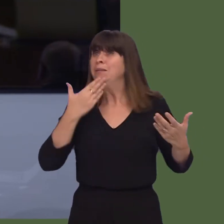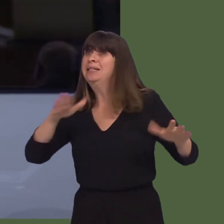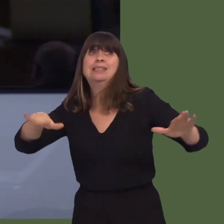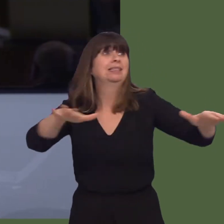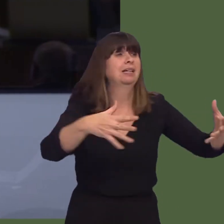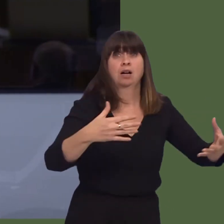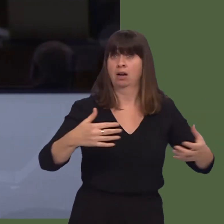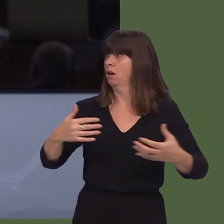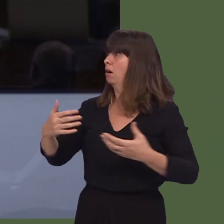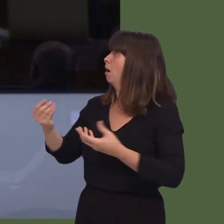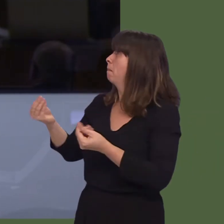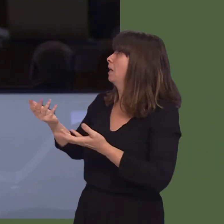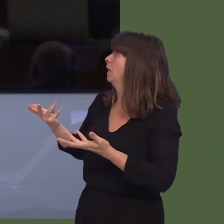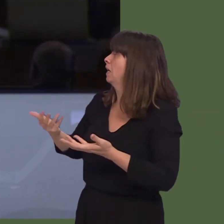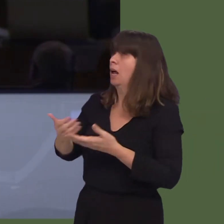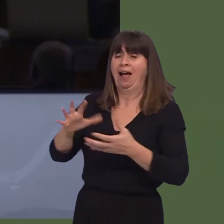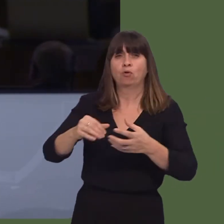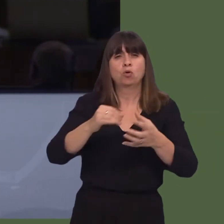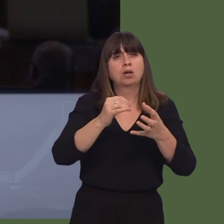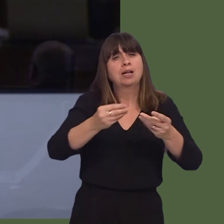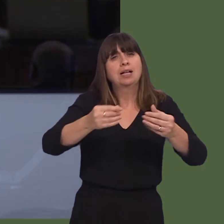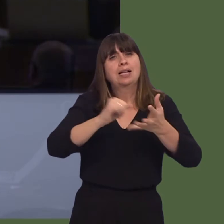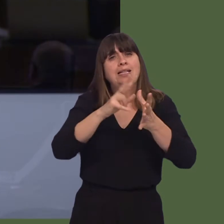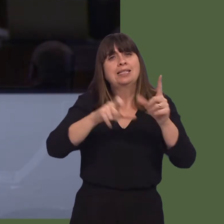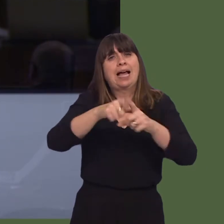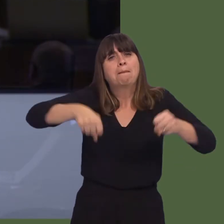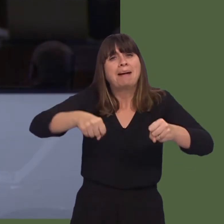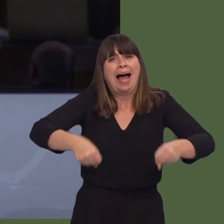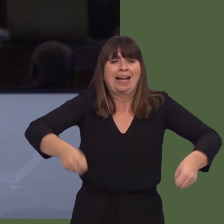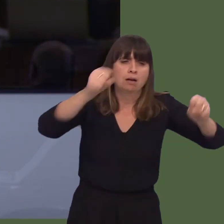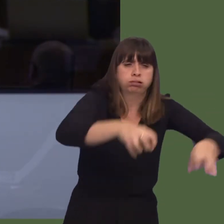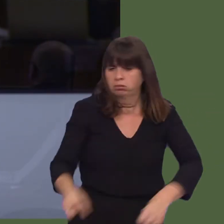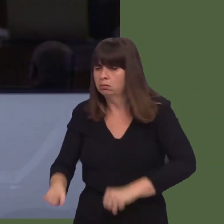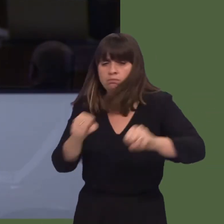to sandbag the area, but have now been told by National Resources Wales to suspend this.